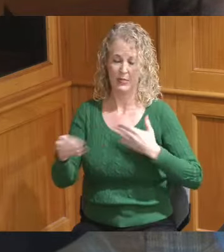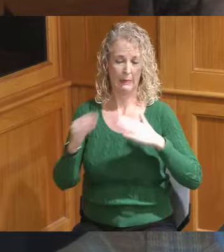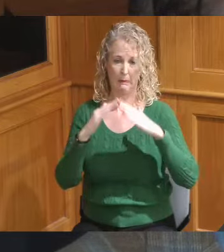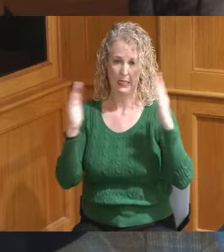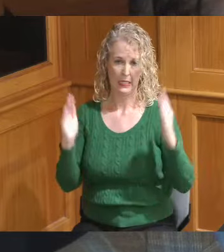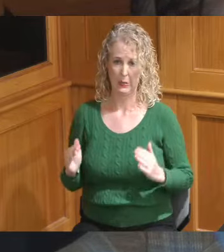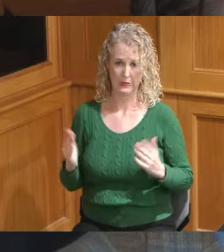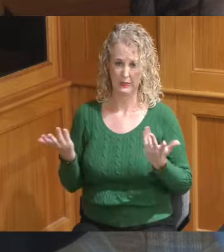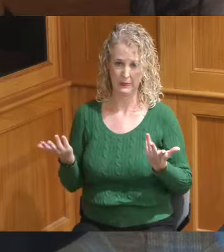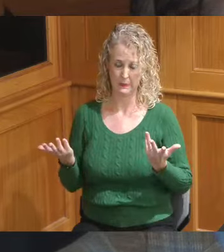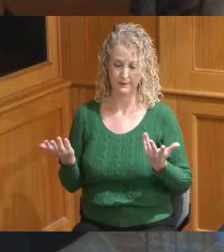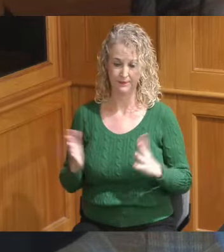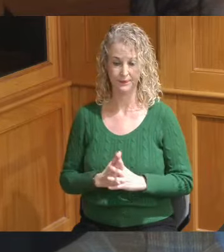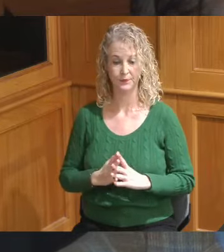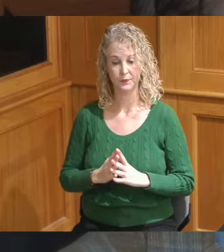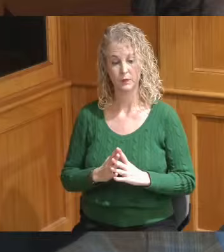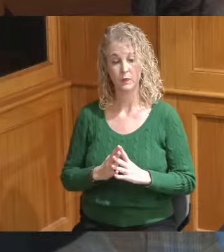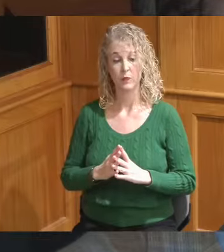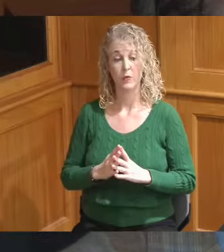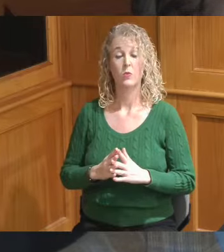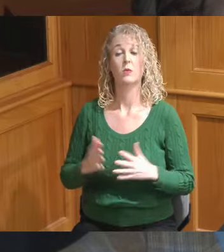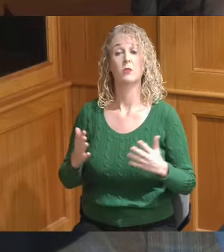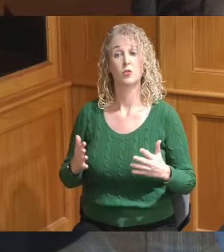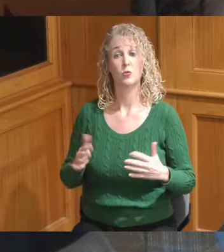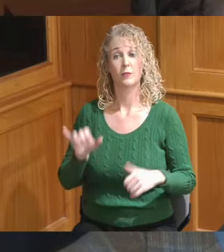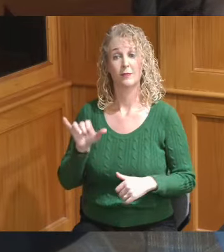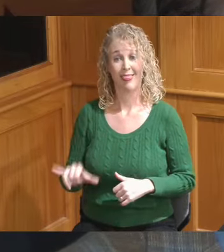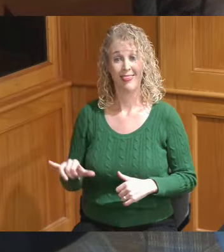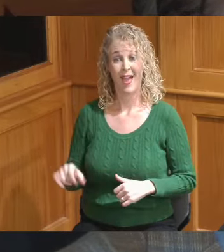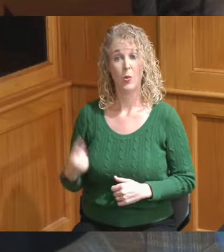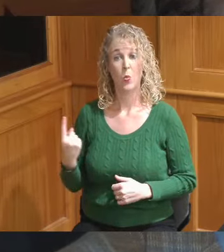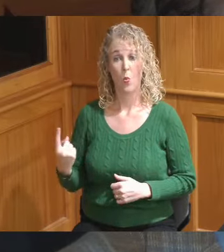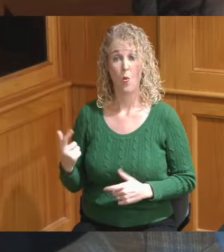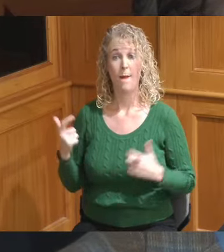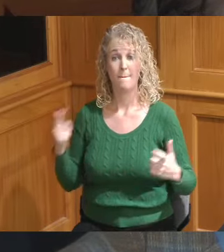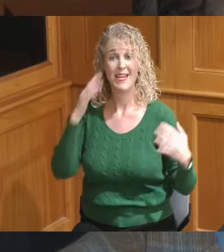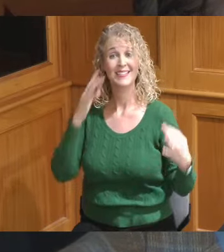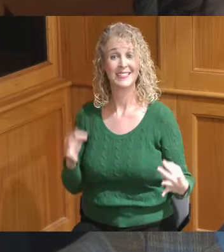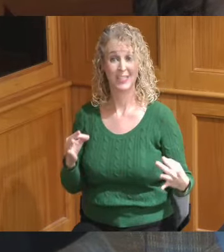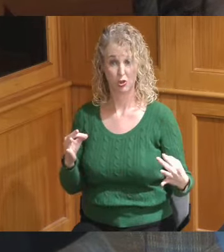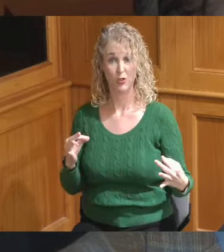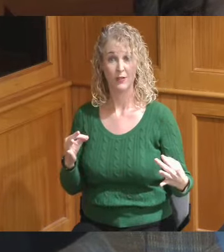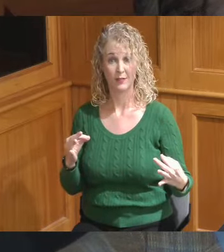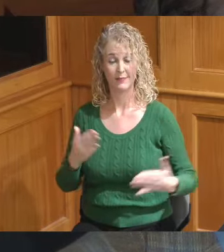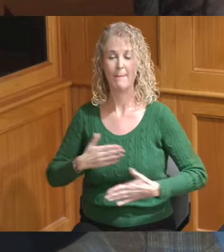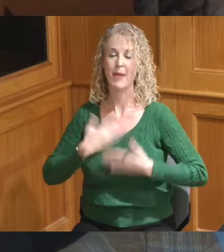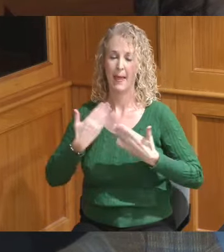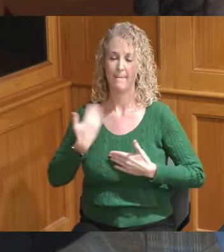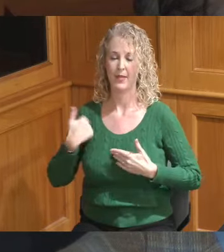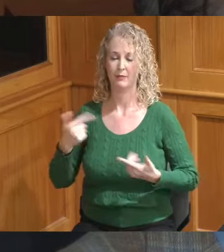house. And so I'm happy that that is out. I was not for it when it when I first saw it. And I